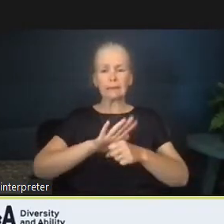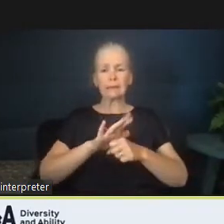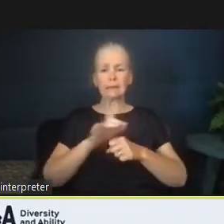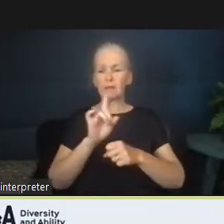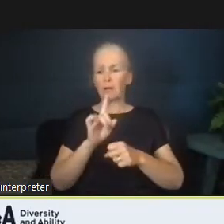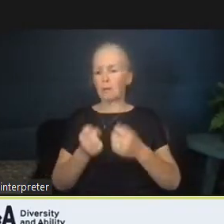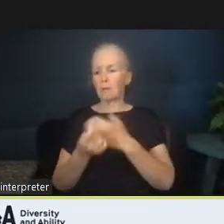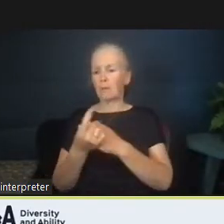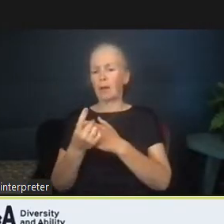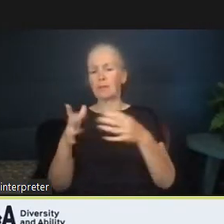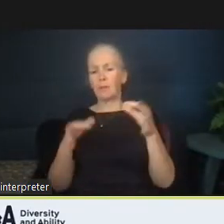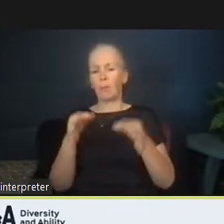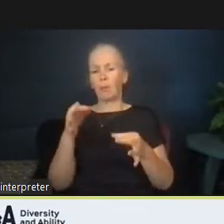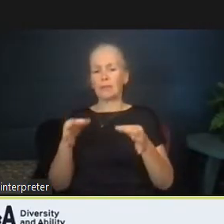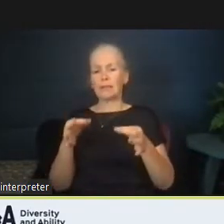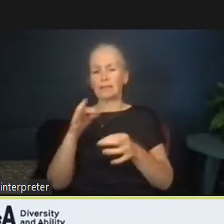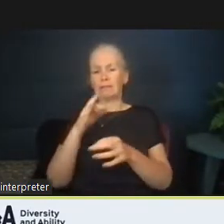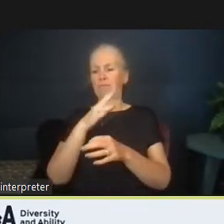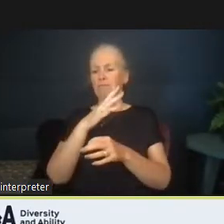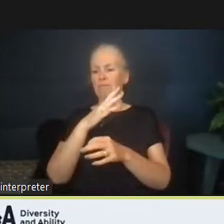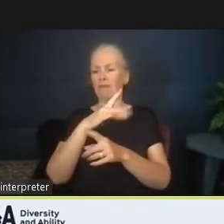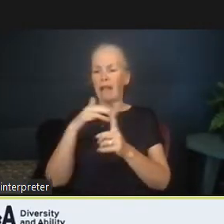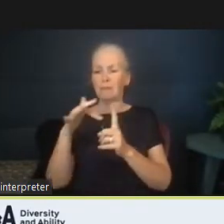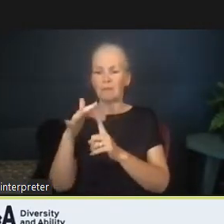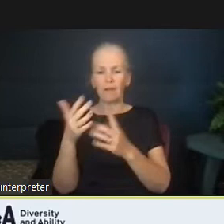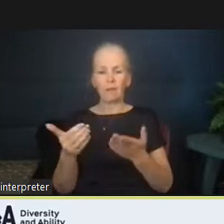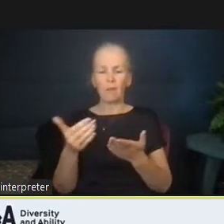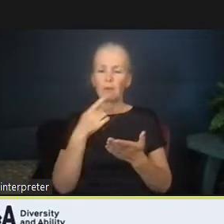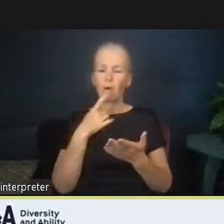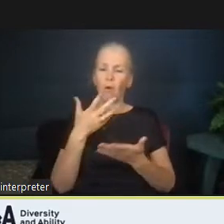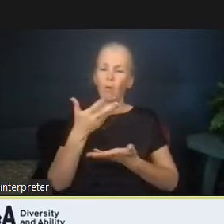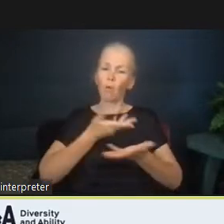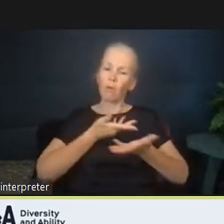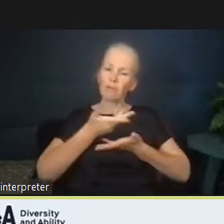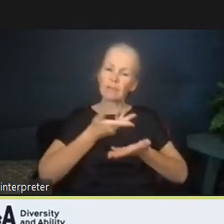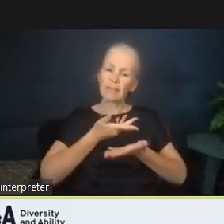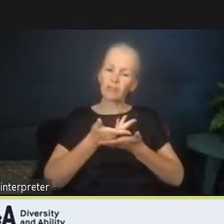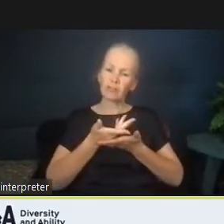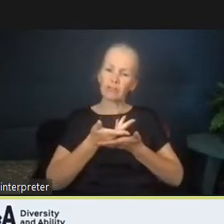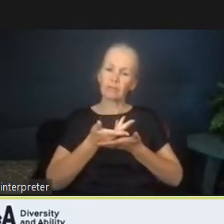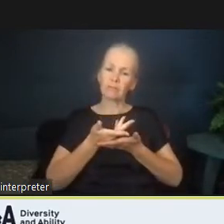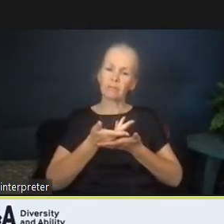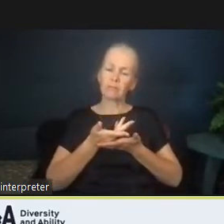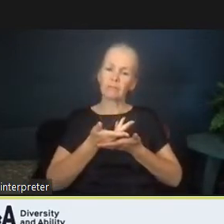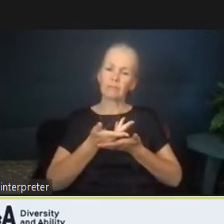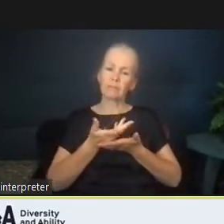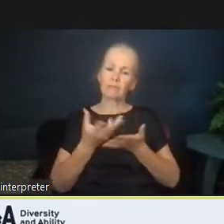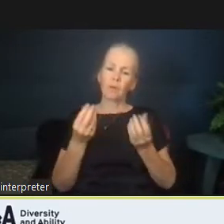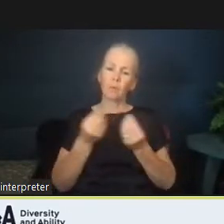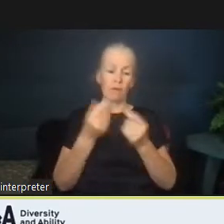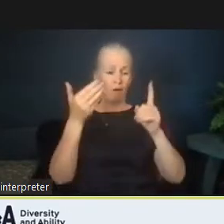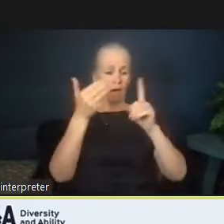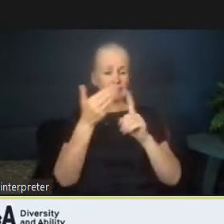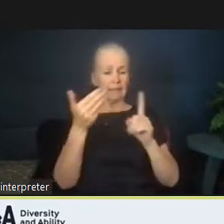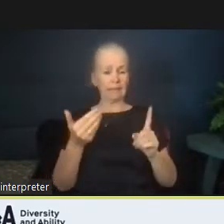in the policy sphere at the moment, and the whole conversation in and around identity. You